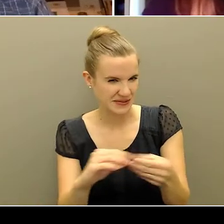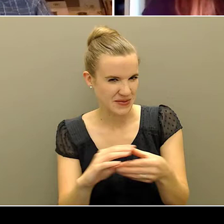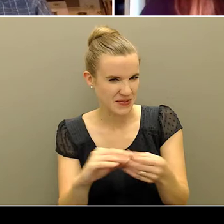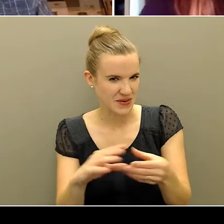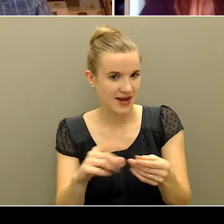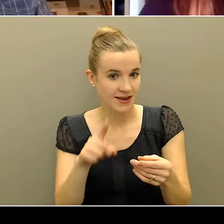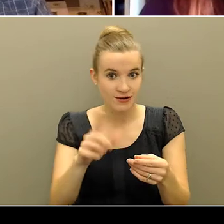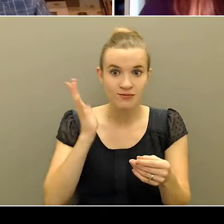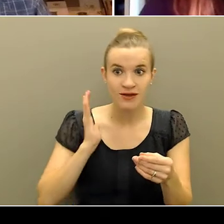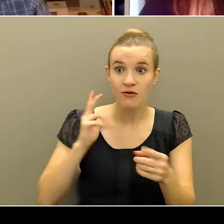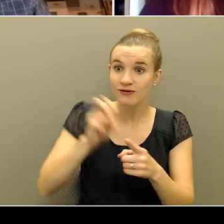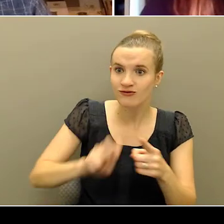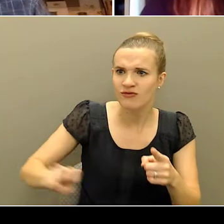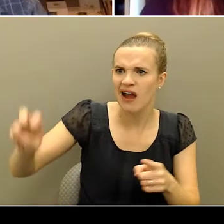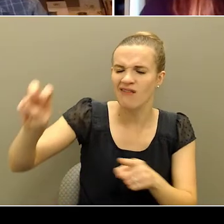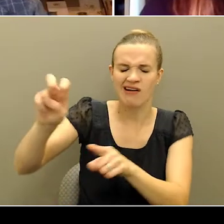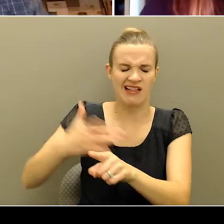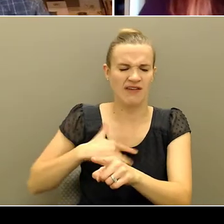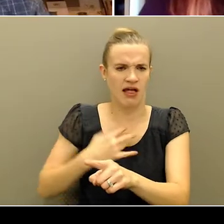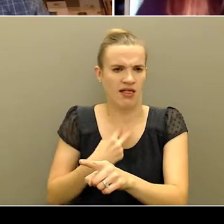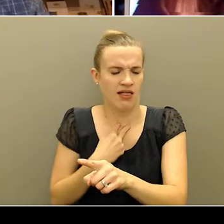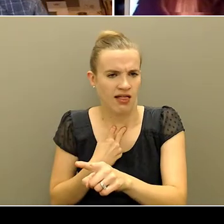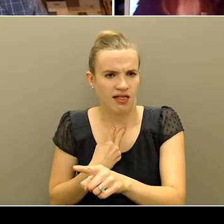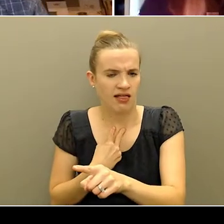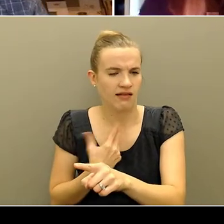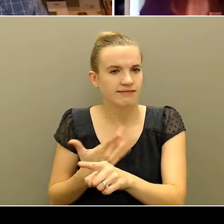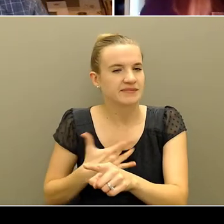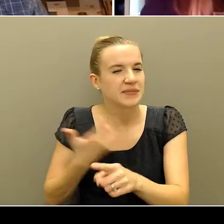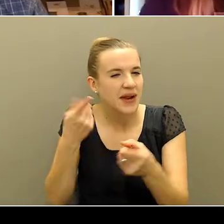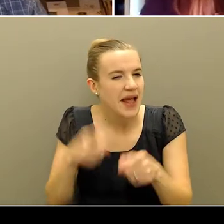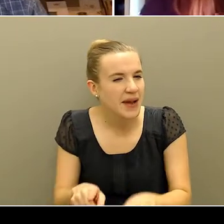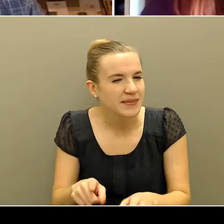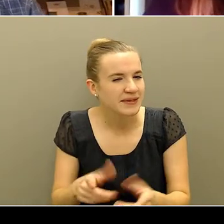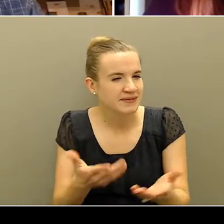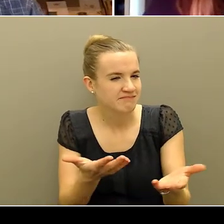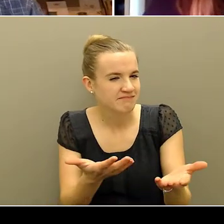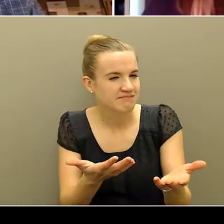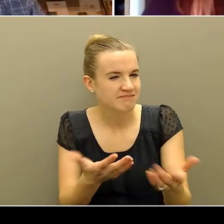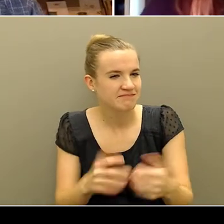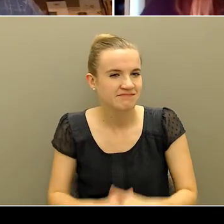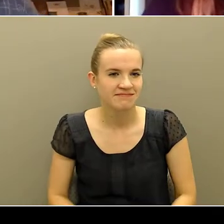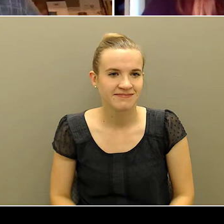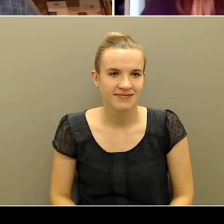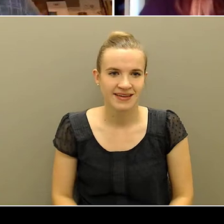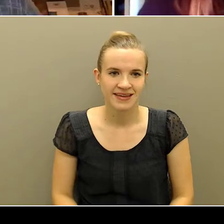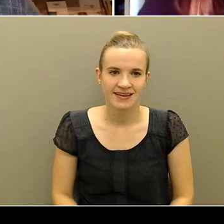about that. What happens when you get stuck? You're not shy, and you're gung ho.